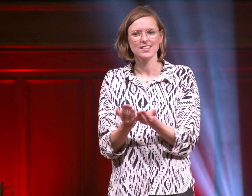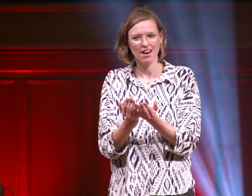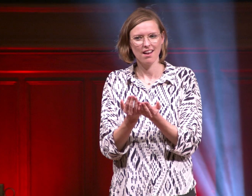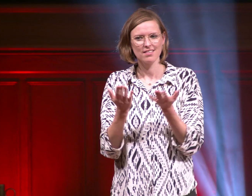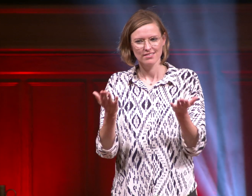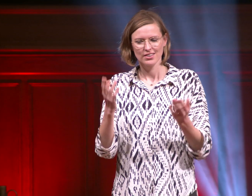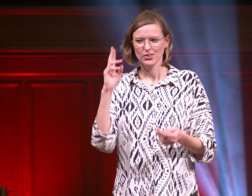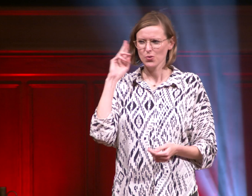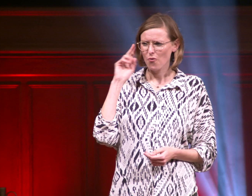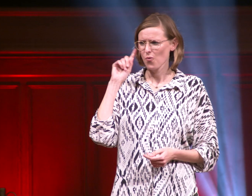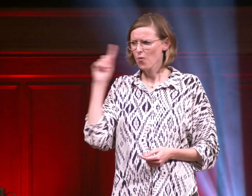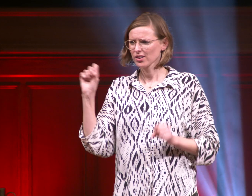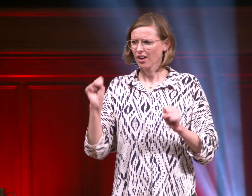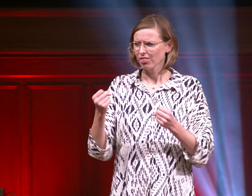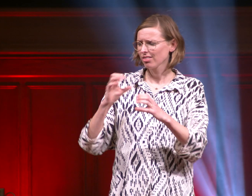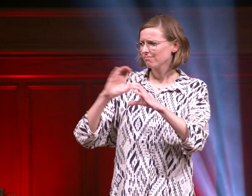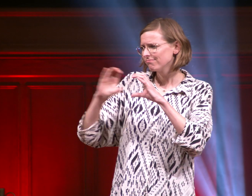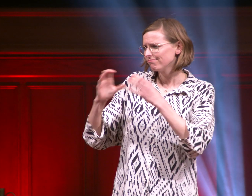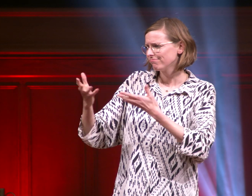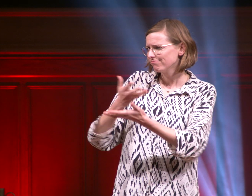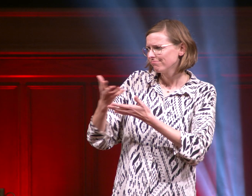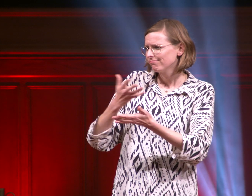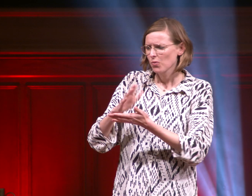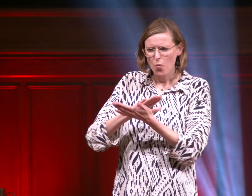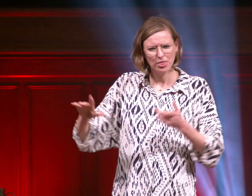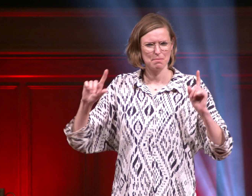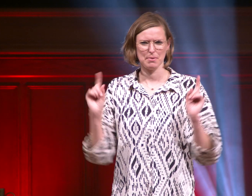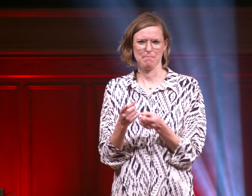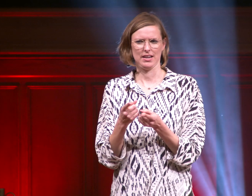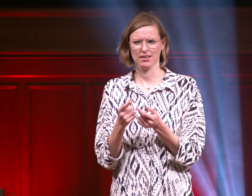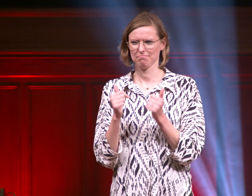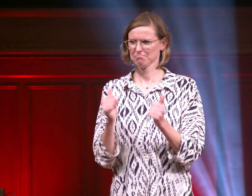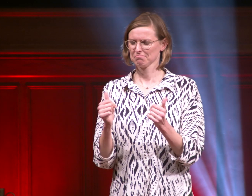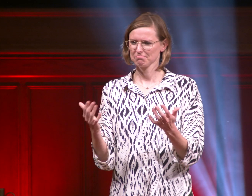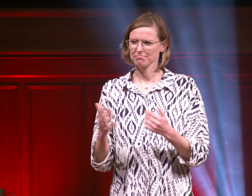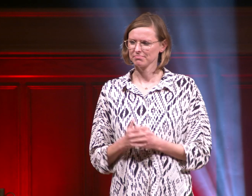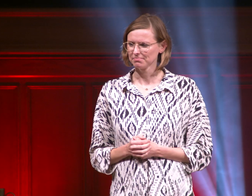because this was a bridge that people could use to exchange experiences